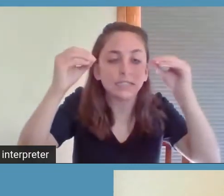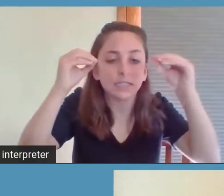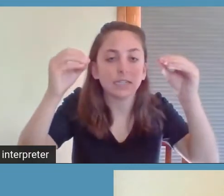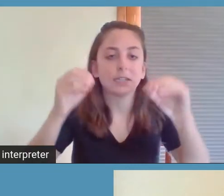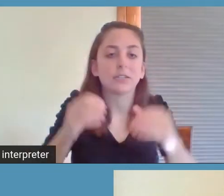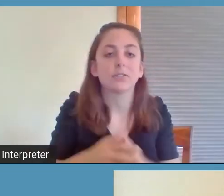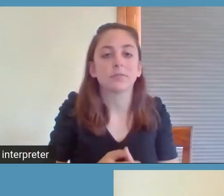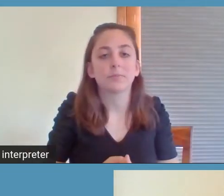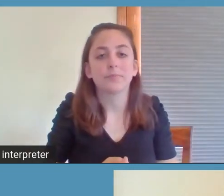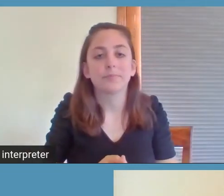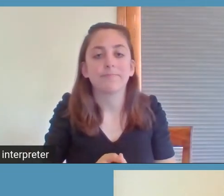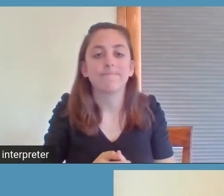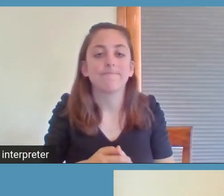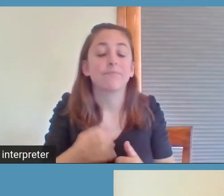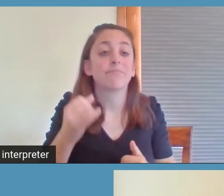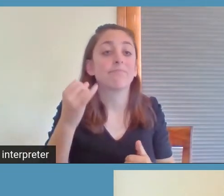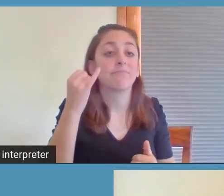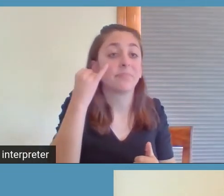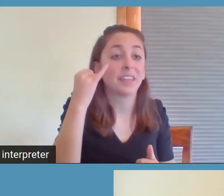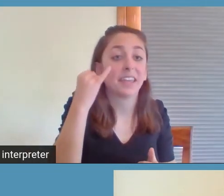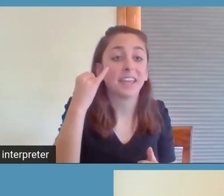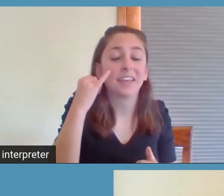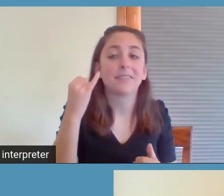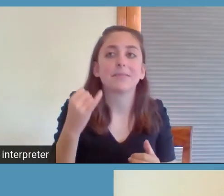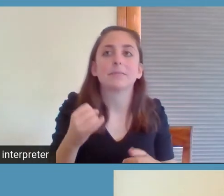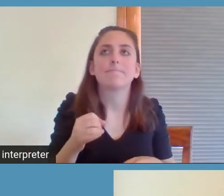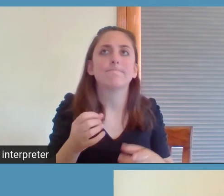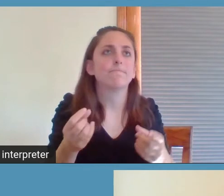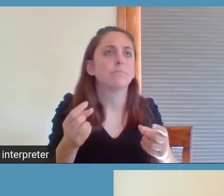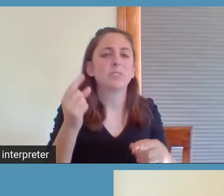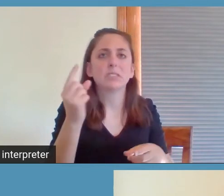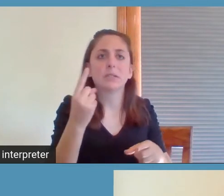happen there's troubleshooting it needs to happen or there's some kind of other technical issue